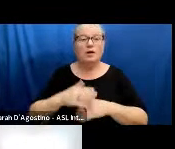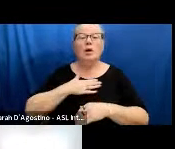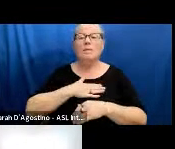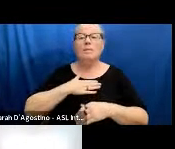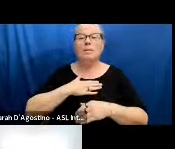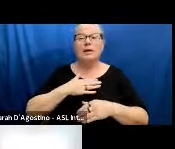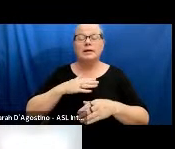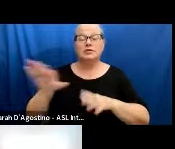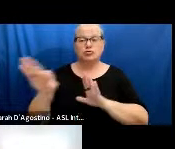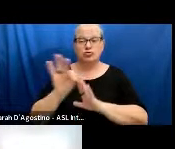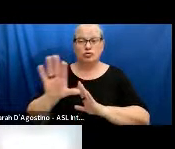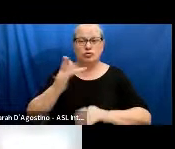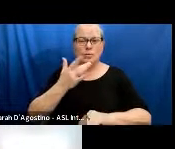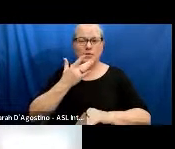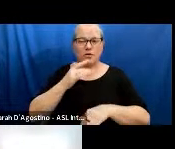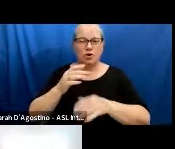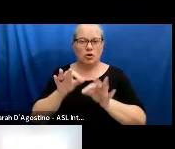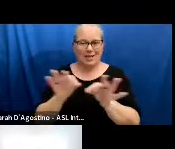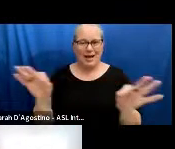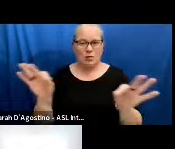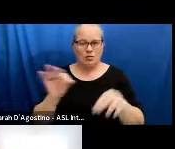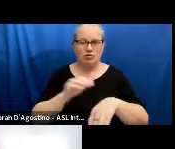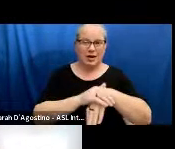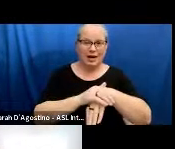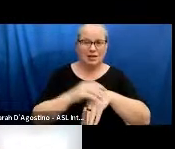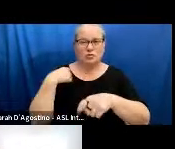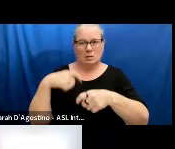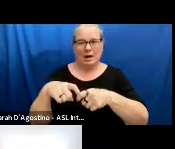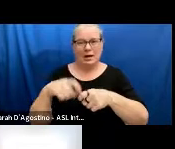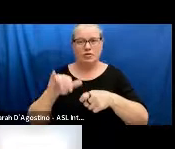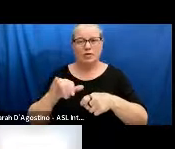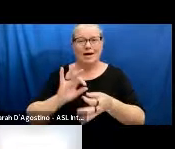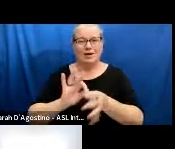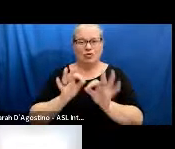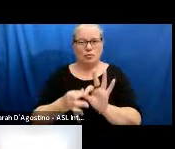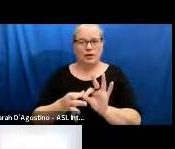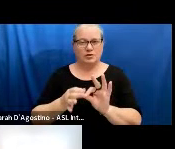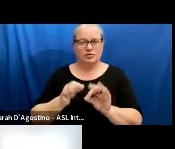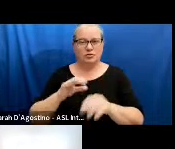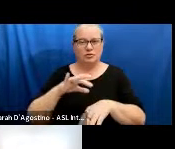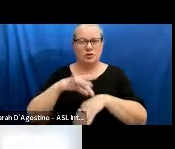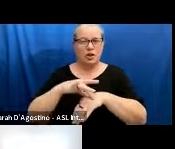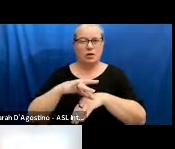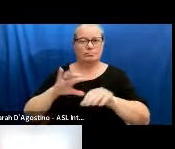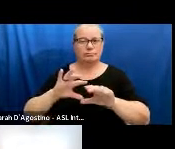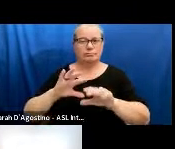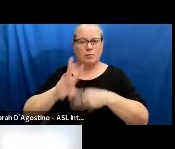english or spanish under the interpretation tab to listen to the webinar in english or spanish